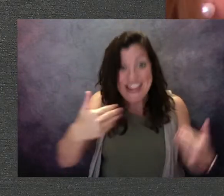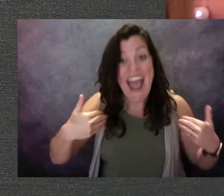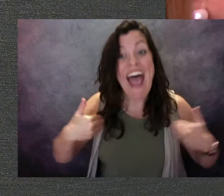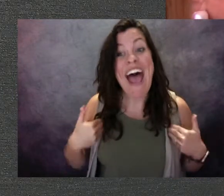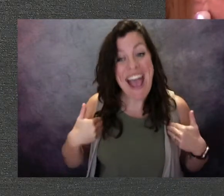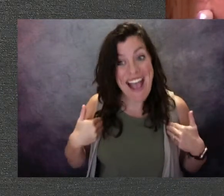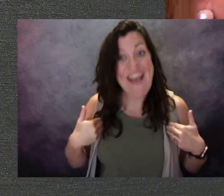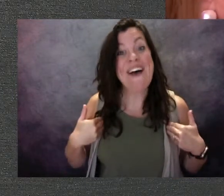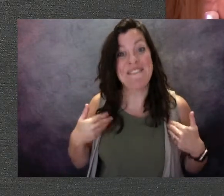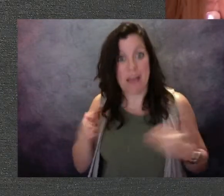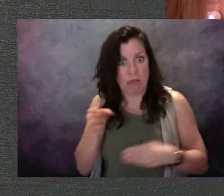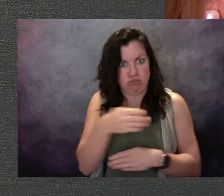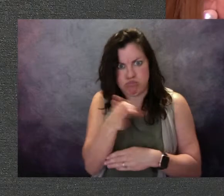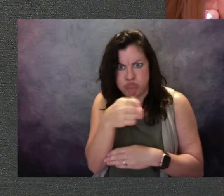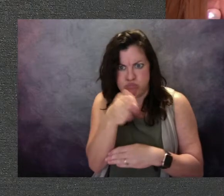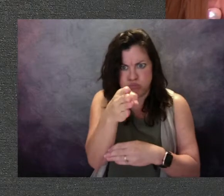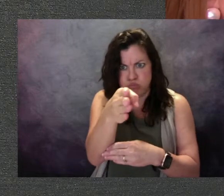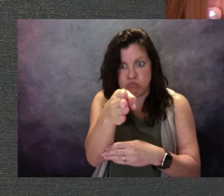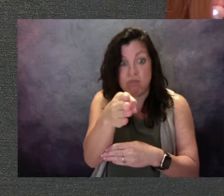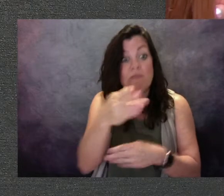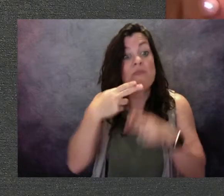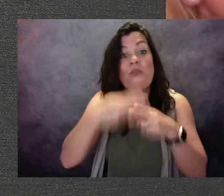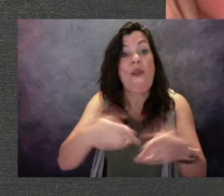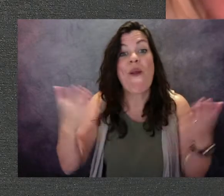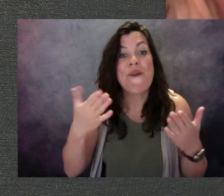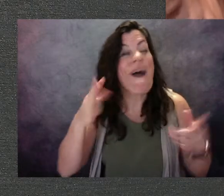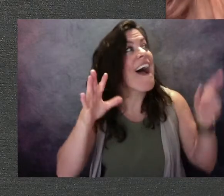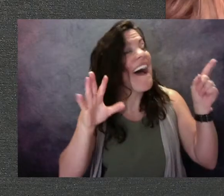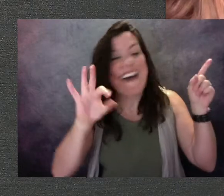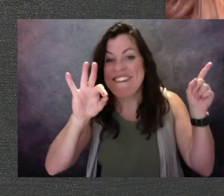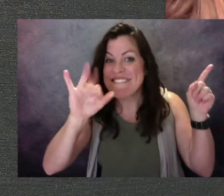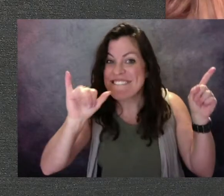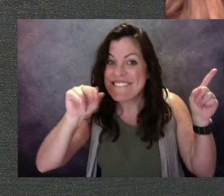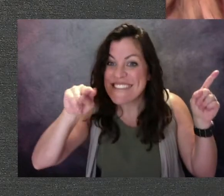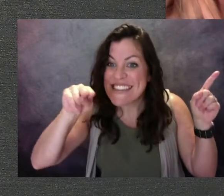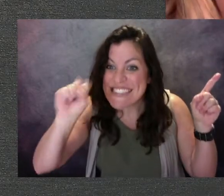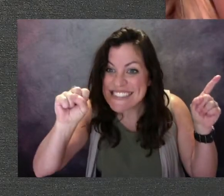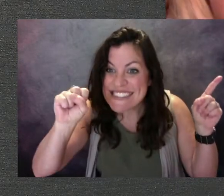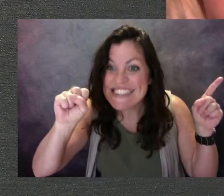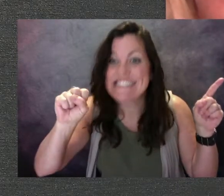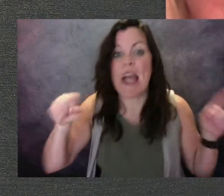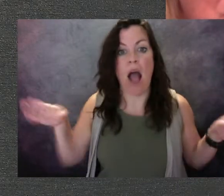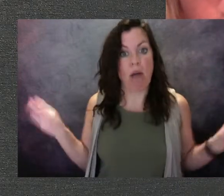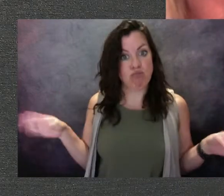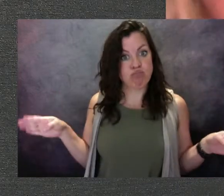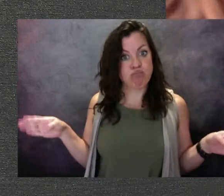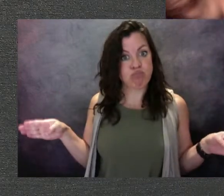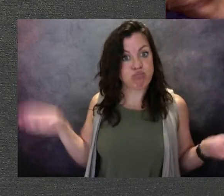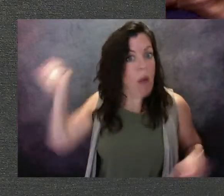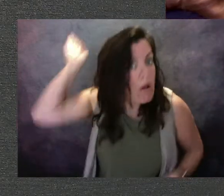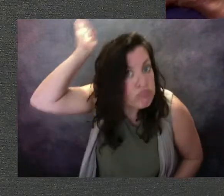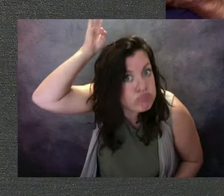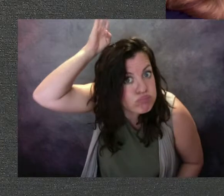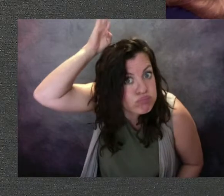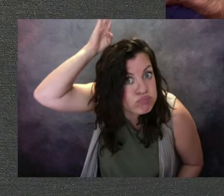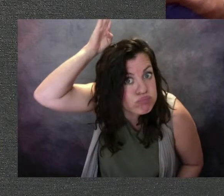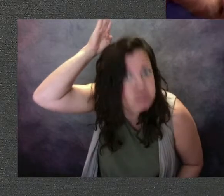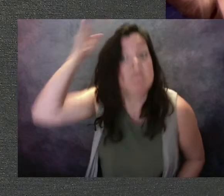They use their fins and they have several different fins that help them steer and go in the direction that they wanna go.